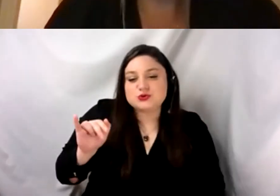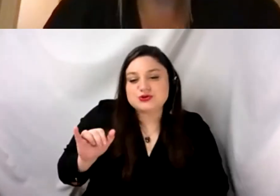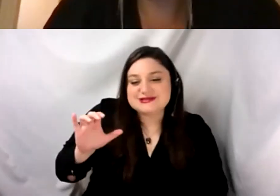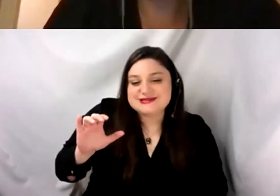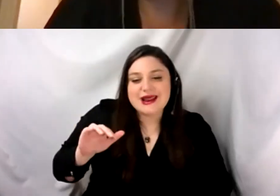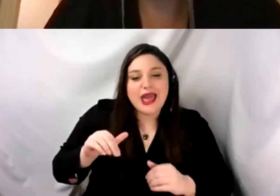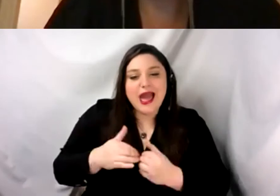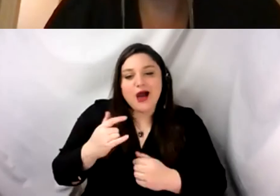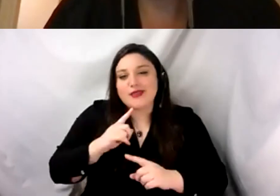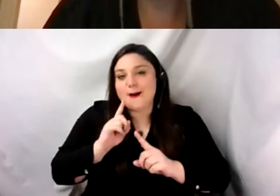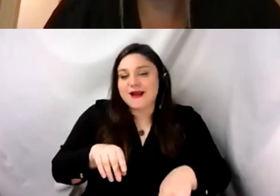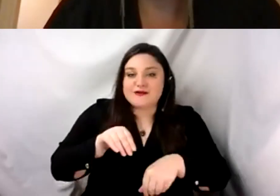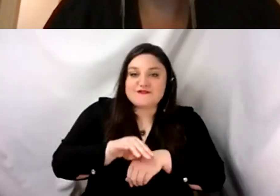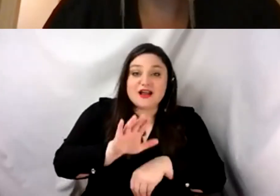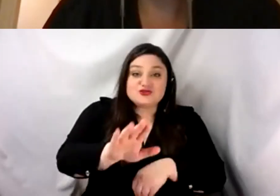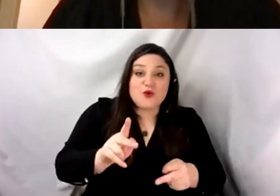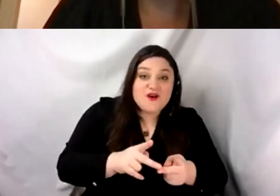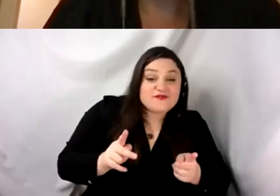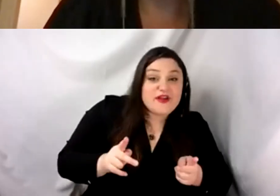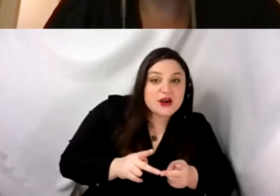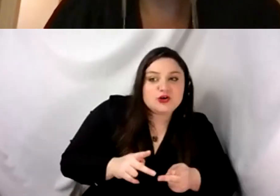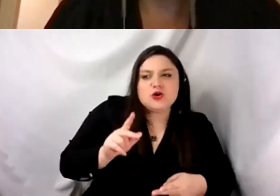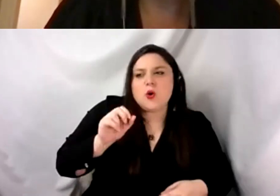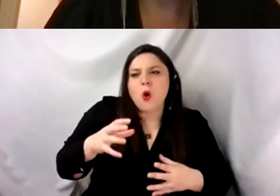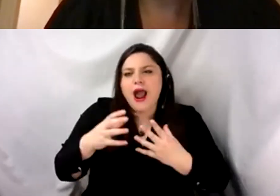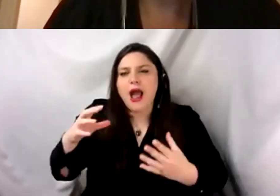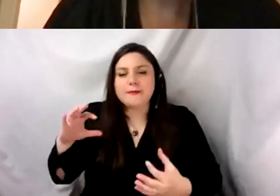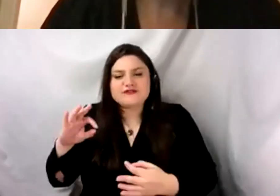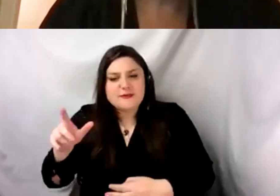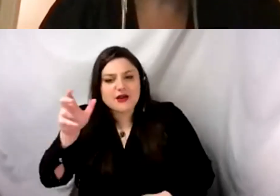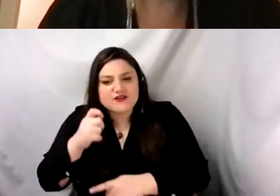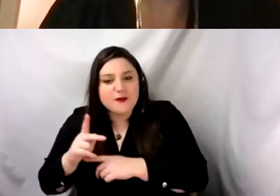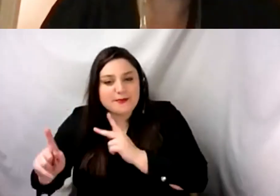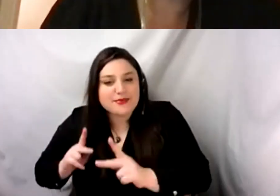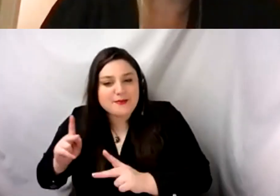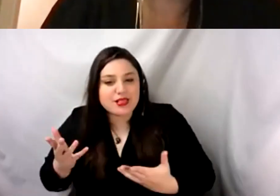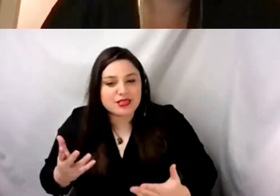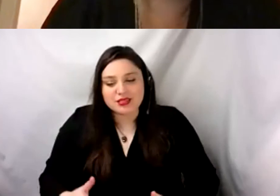as feedback from everyone.